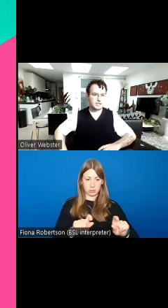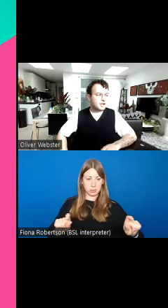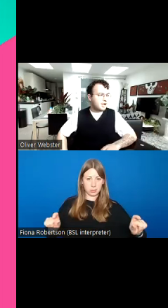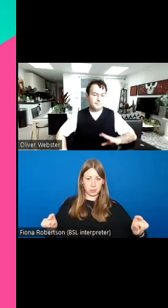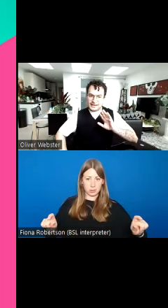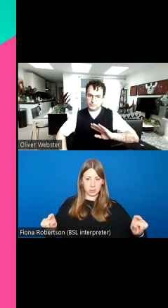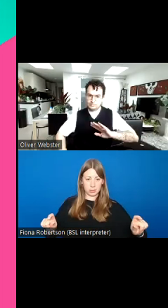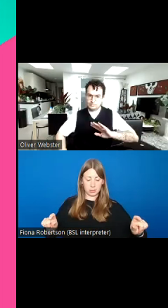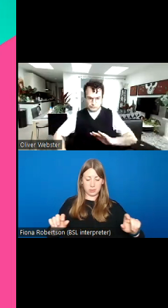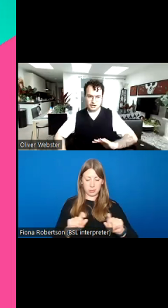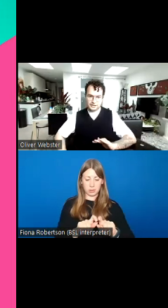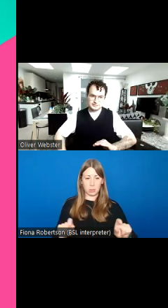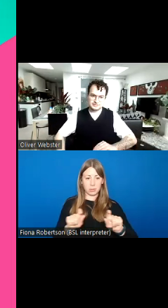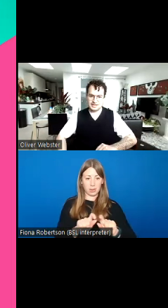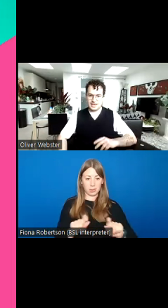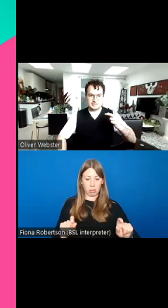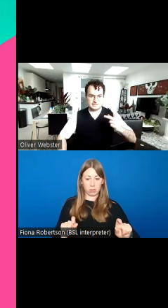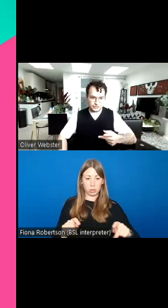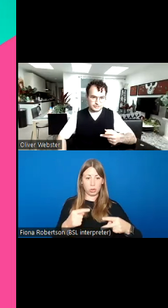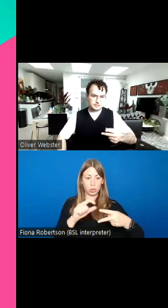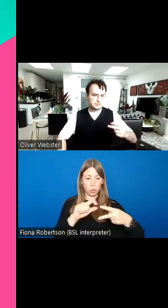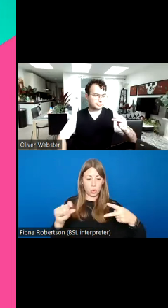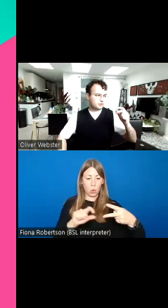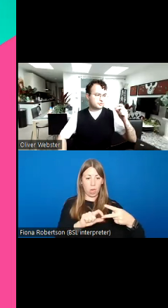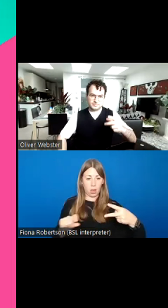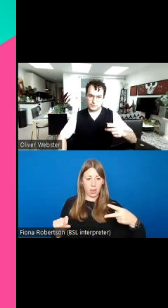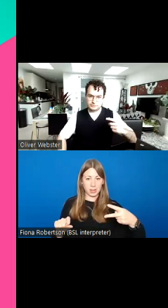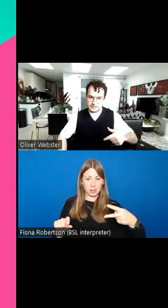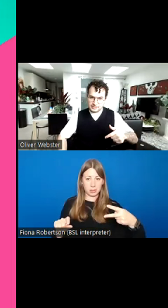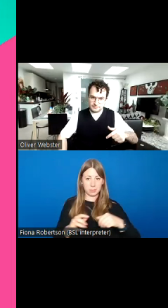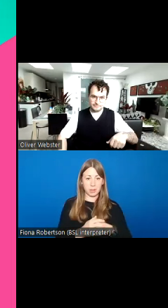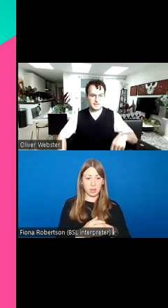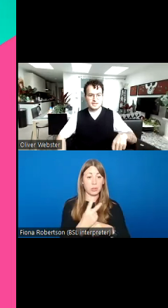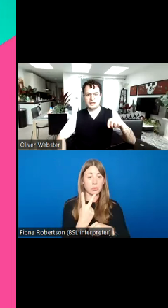A maximum of two lines. Dashes to show two people speaking.